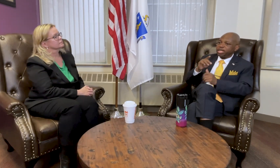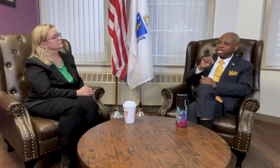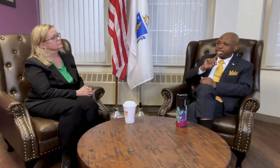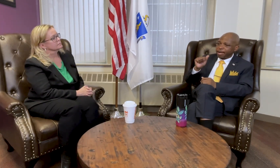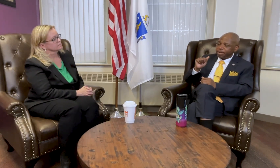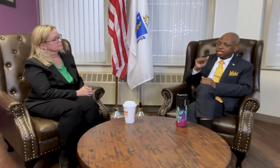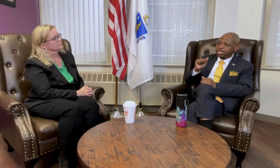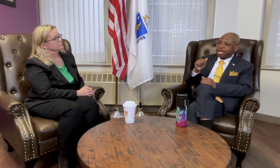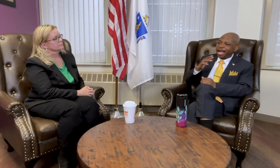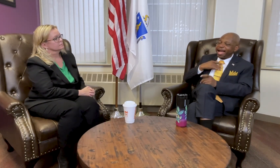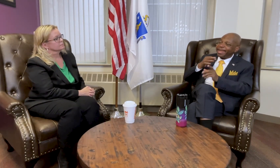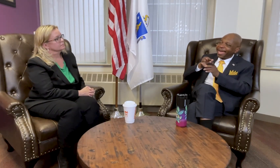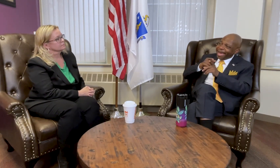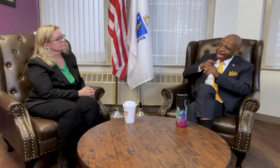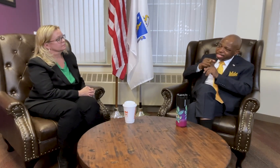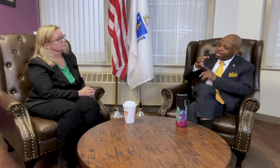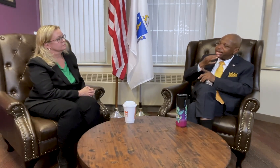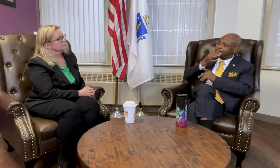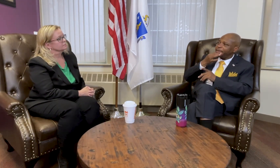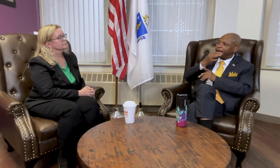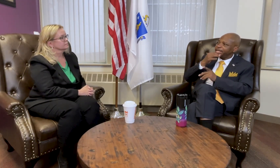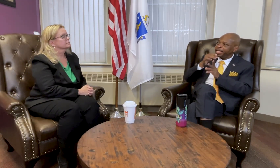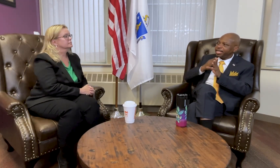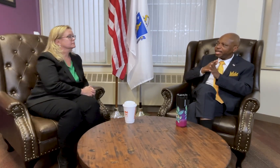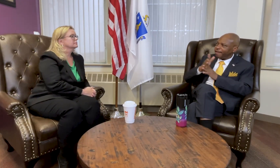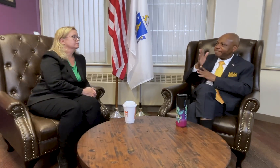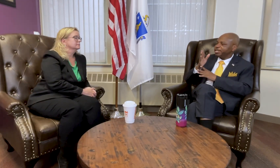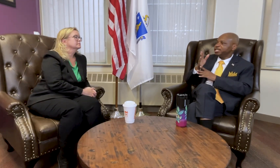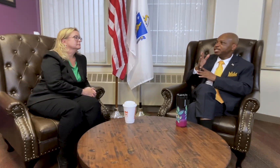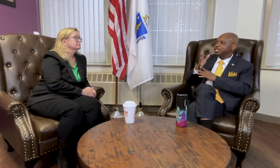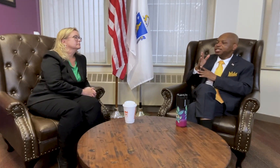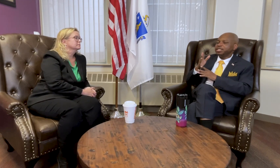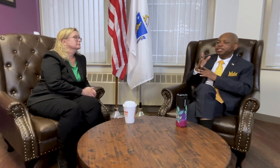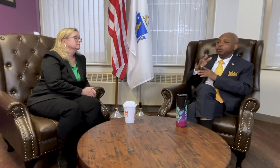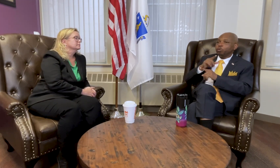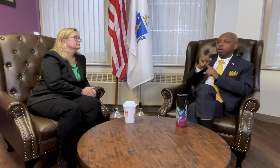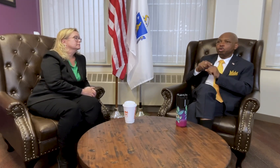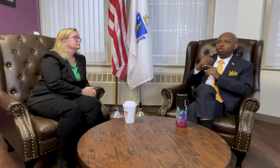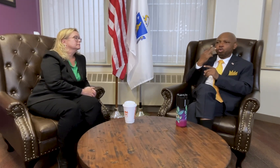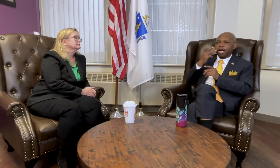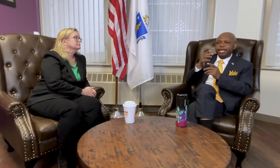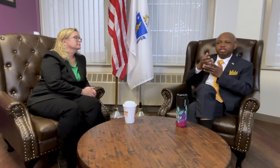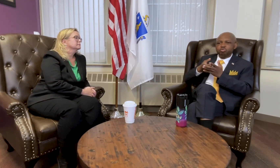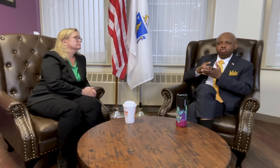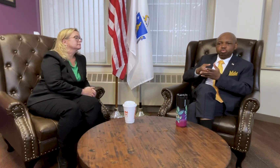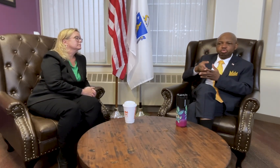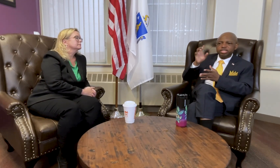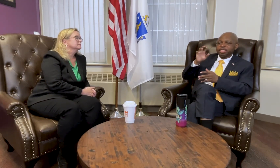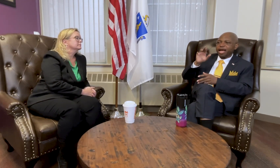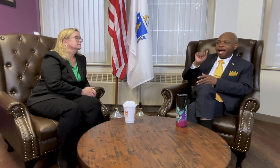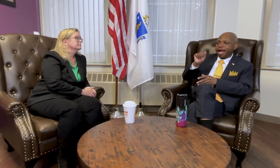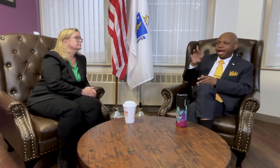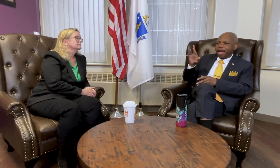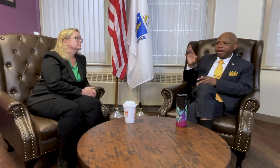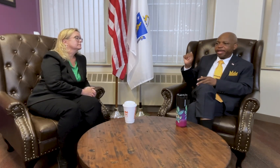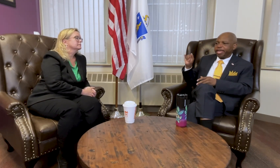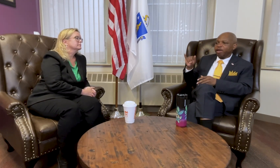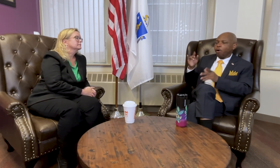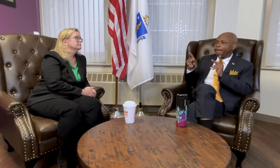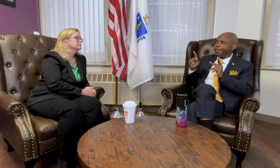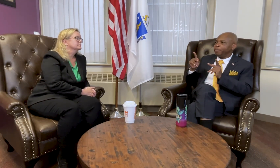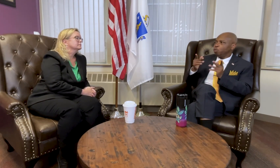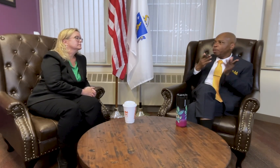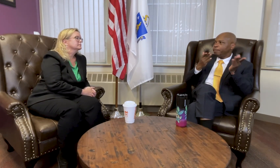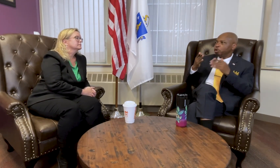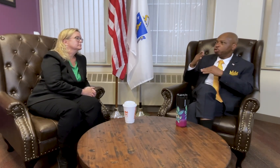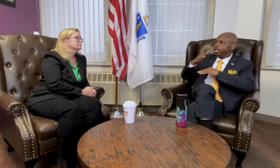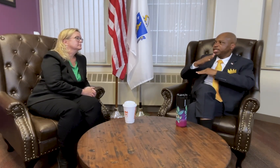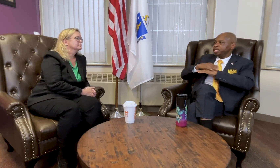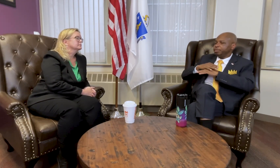serve on that board have a disability themselves, are experts in their field, and they bring rich